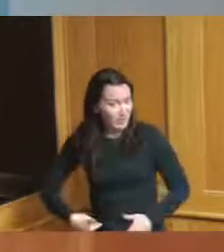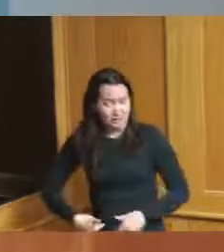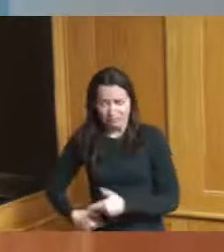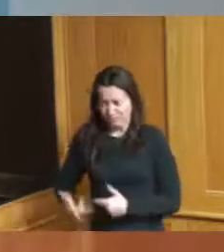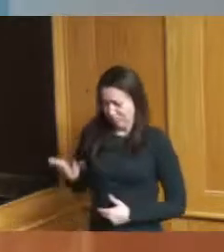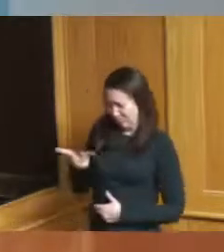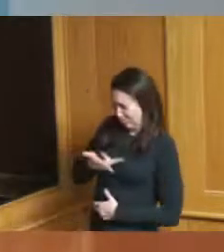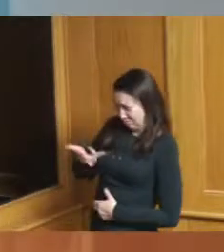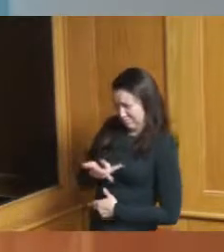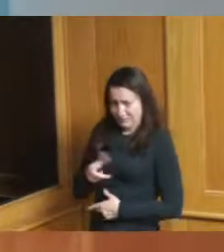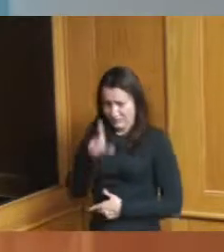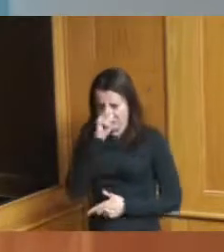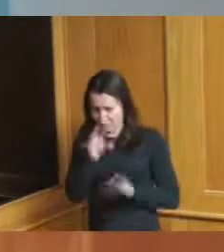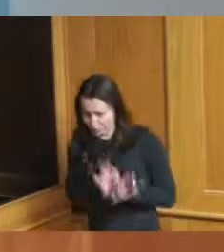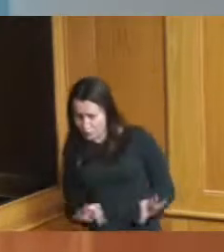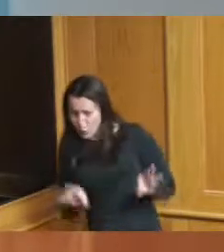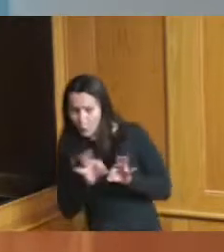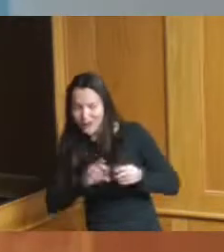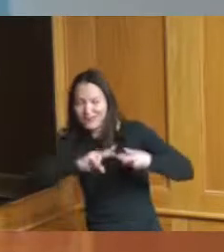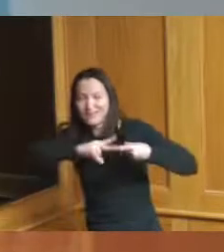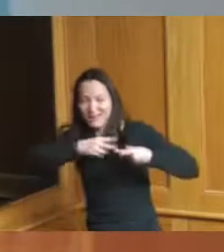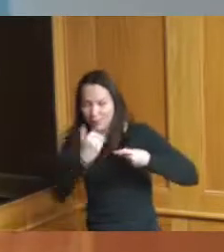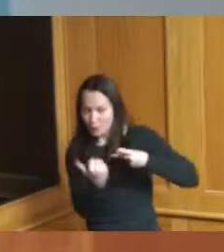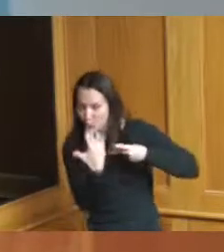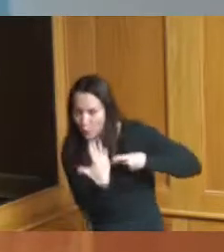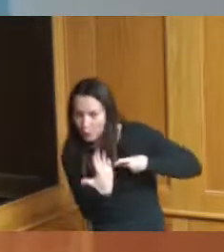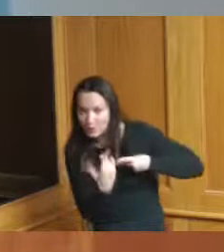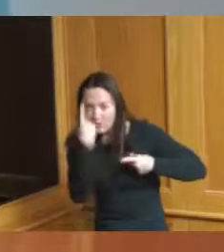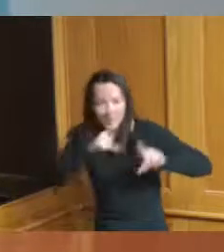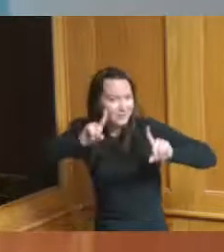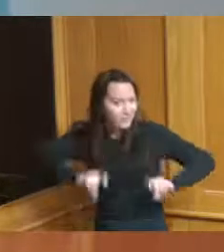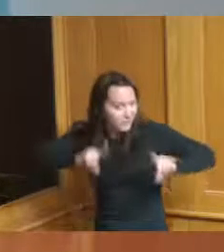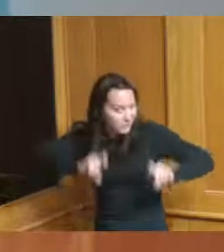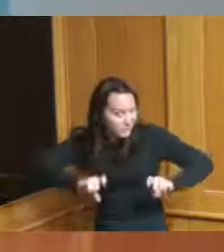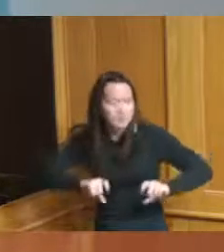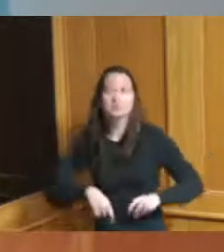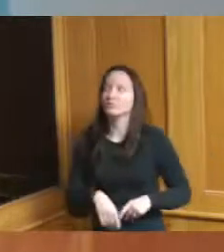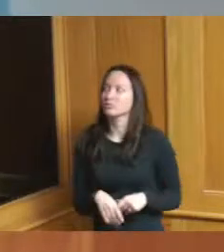feel like that's an important second method for people to get tested you know I've had